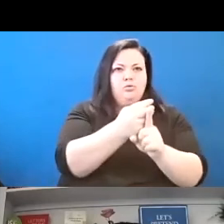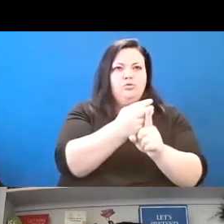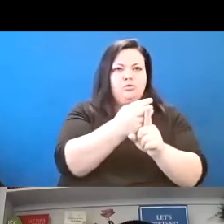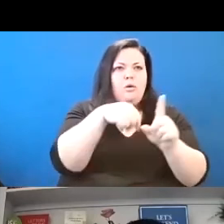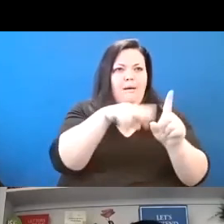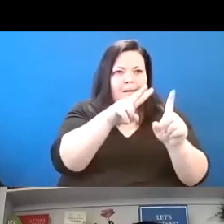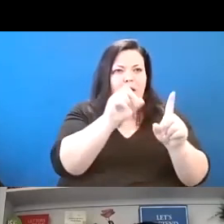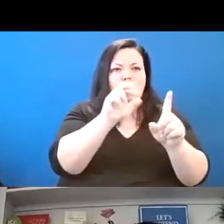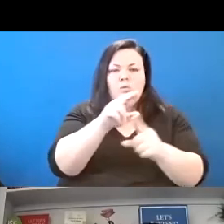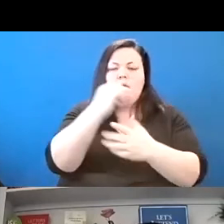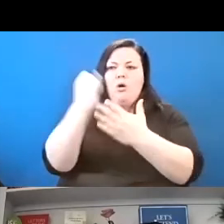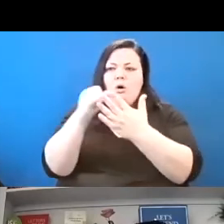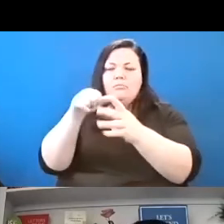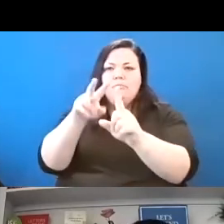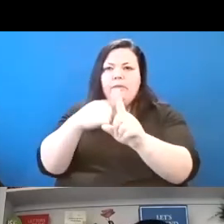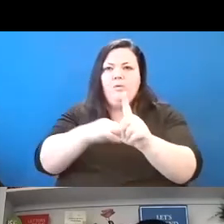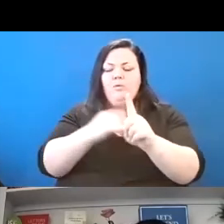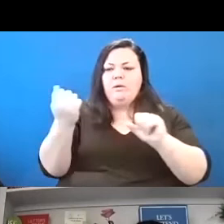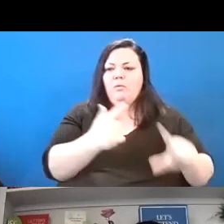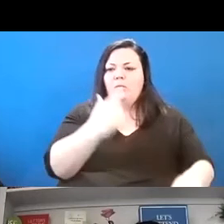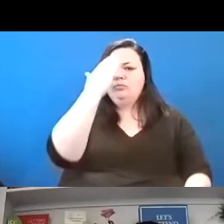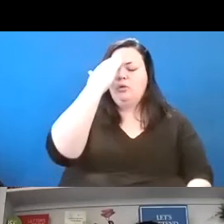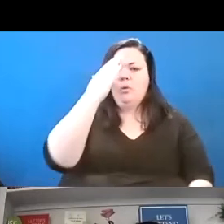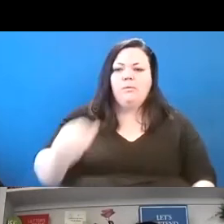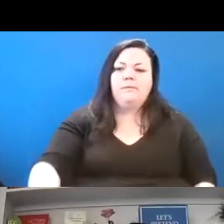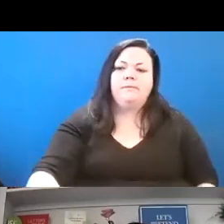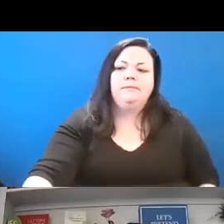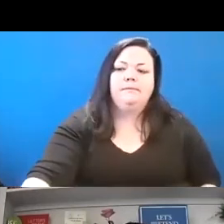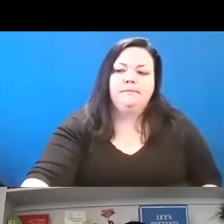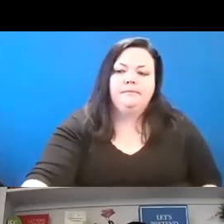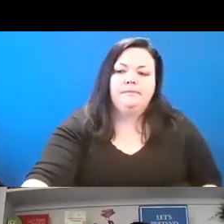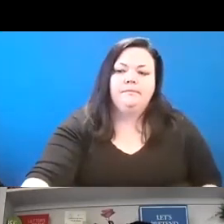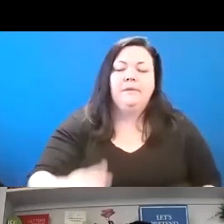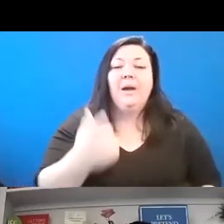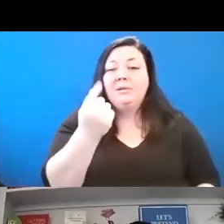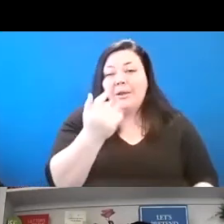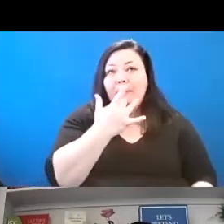that we all know i had to admit i was a little biased and i went with one of my faves